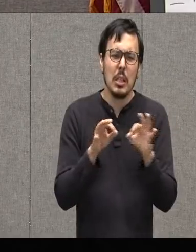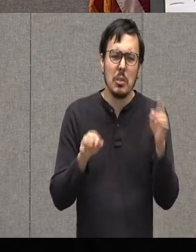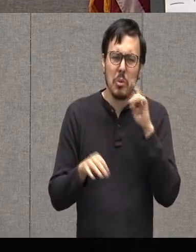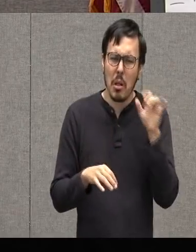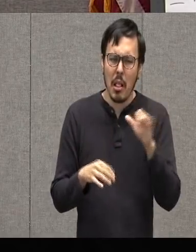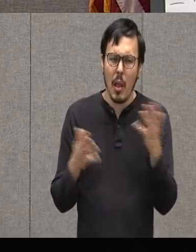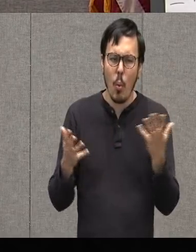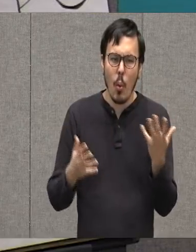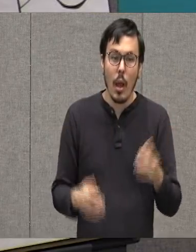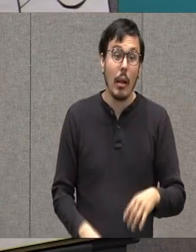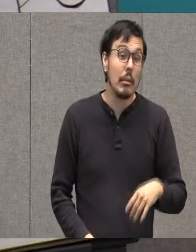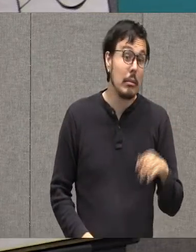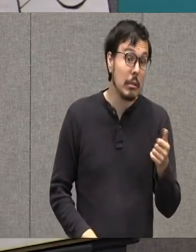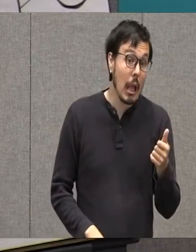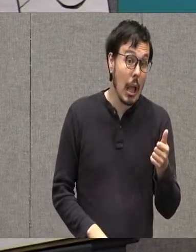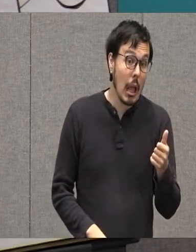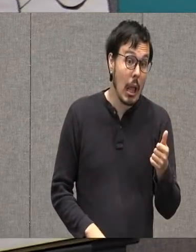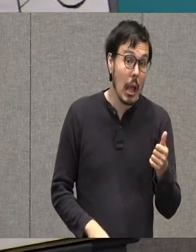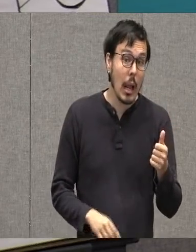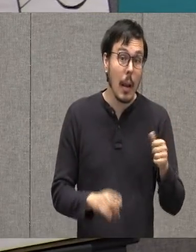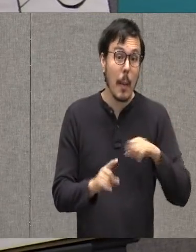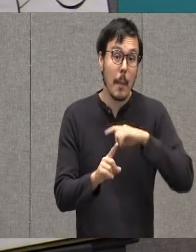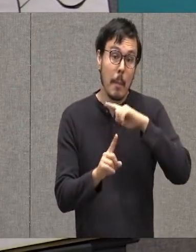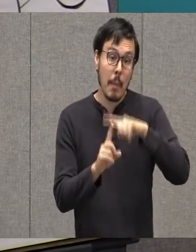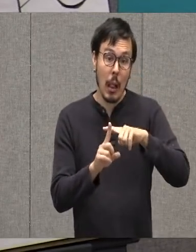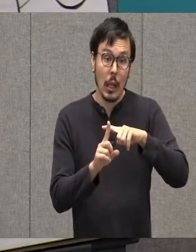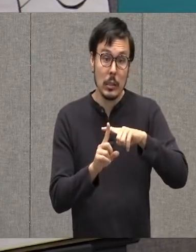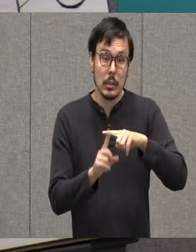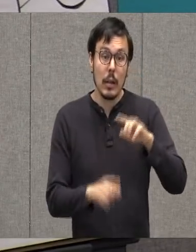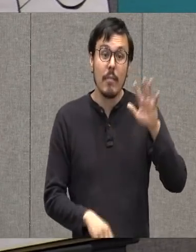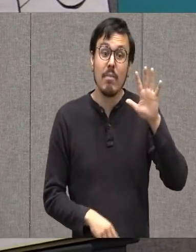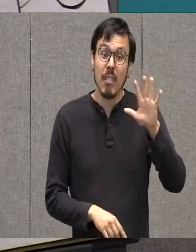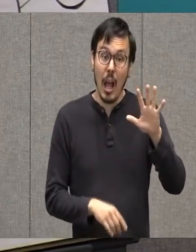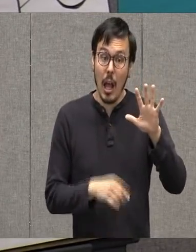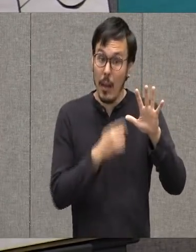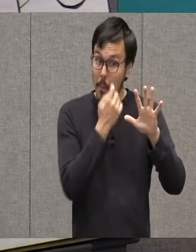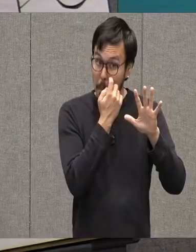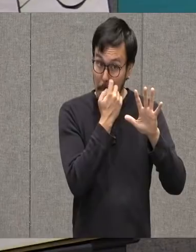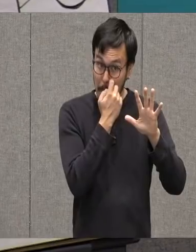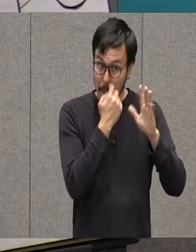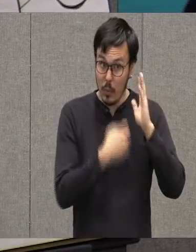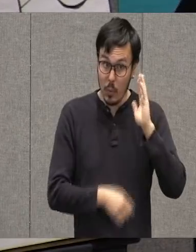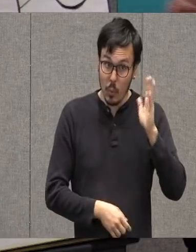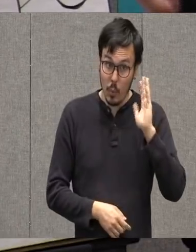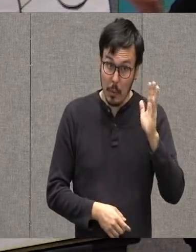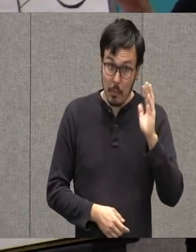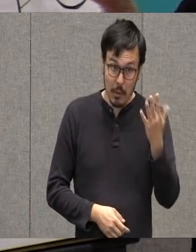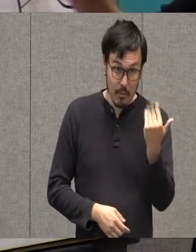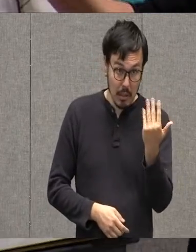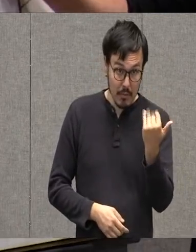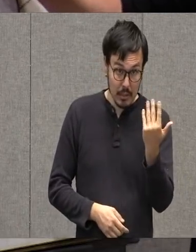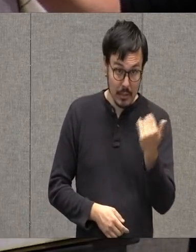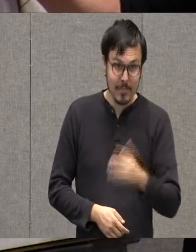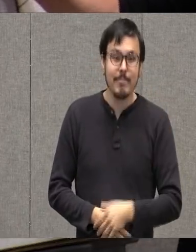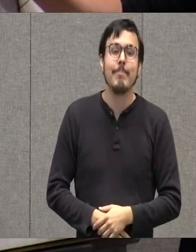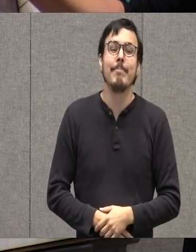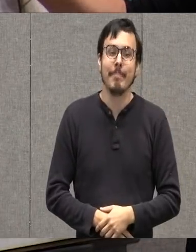10 plus five, does that equal 15? It does.